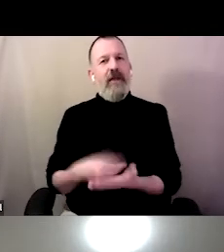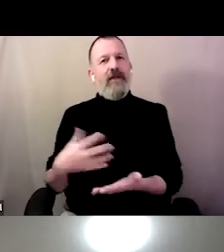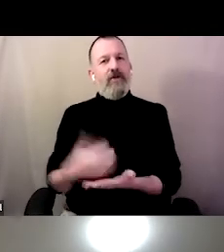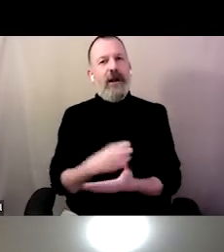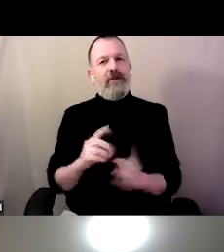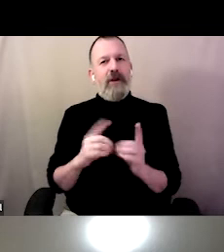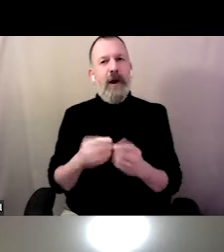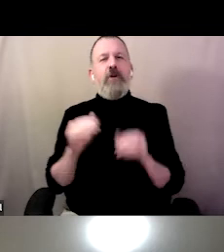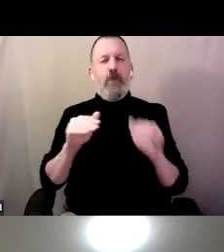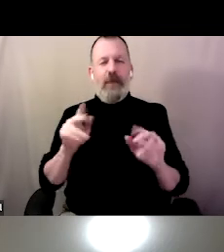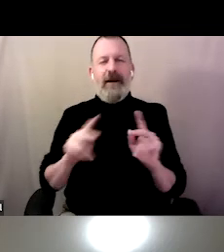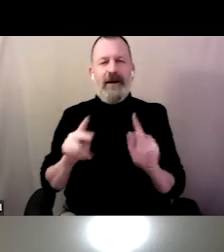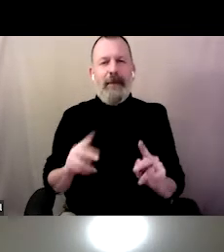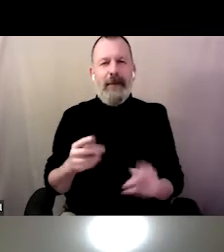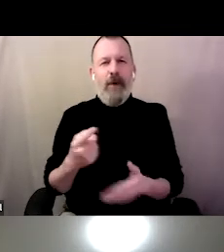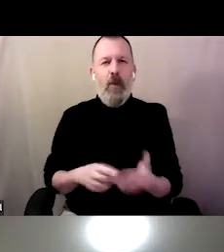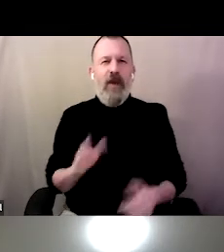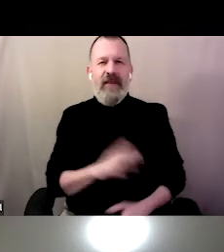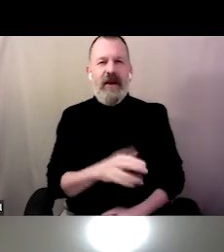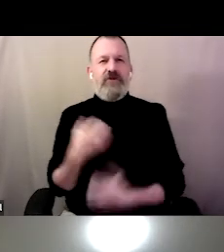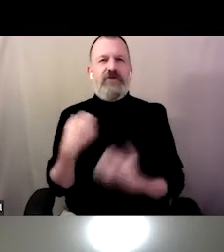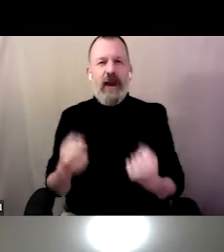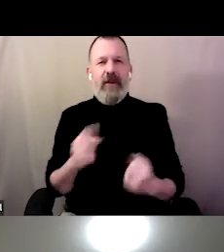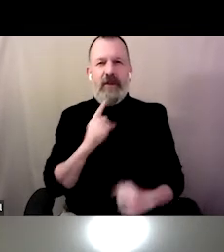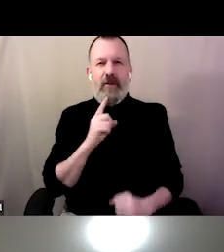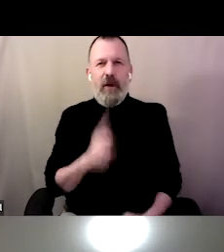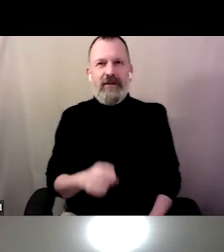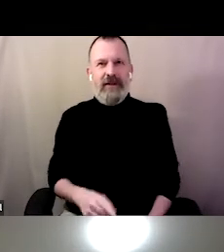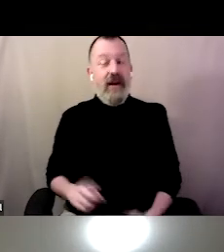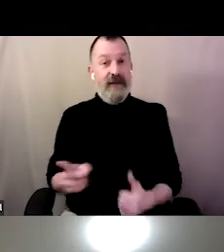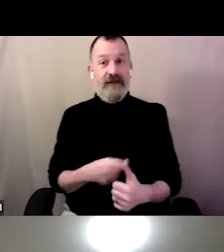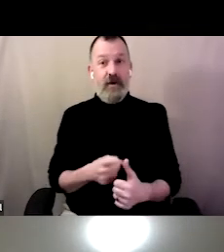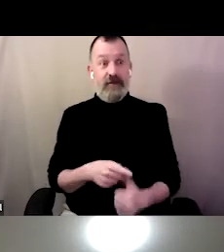are and first the first shot across the bow is to companies paying ransoms. And they said, hey,